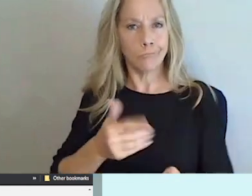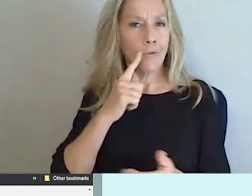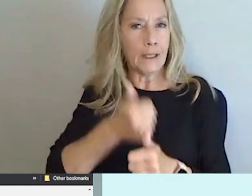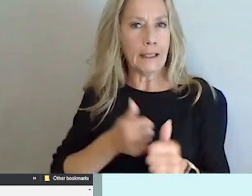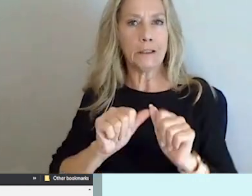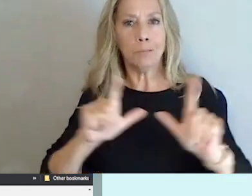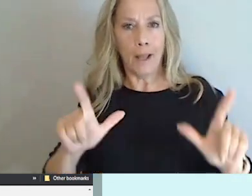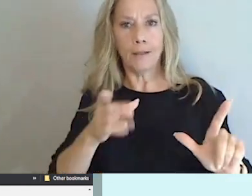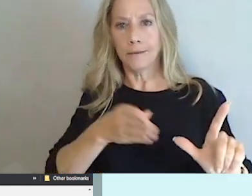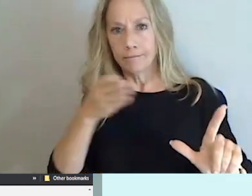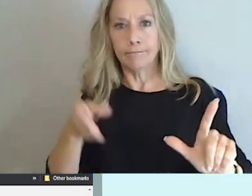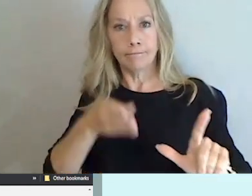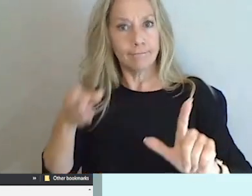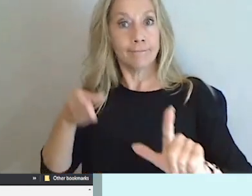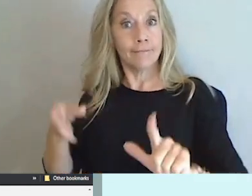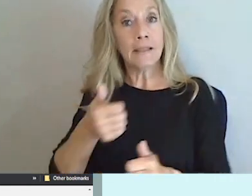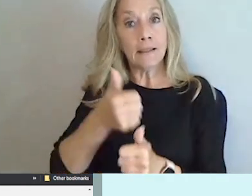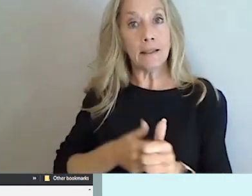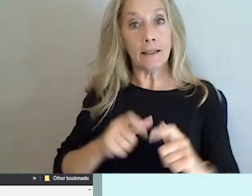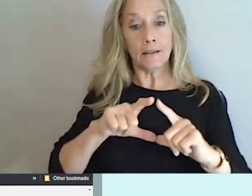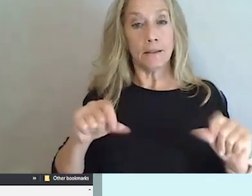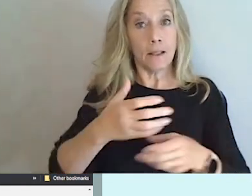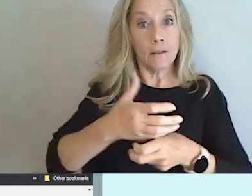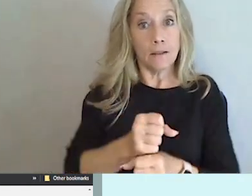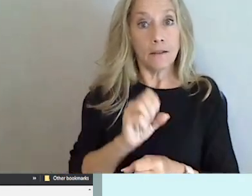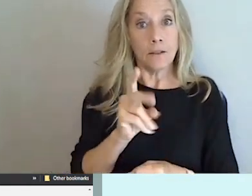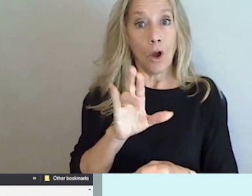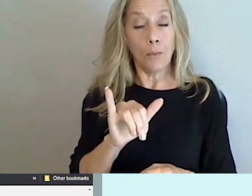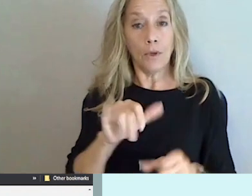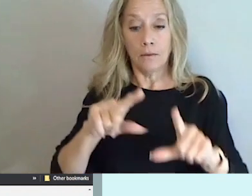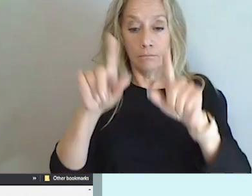Each listing on the summary page must have a green check mark before you can click Next.